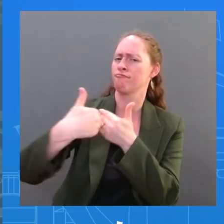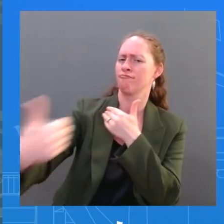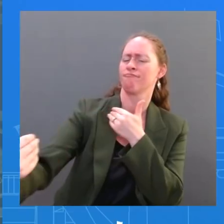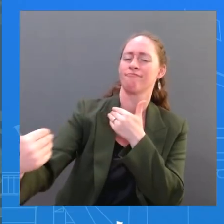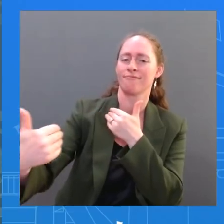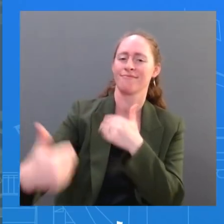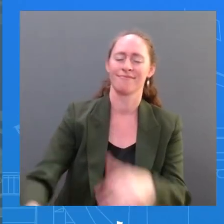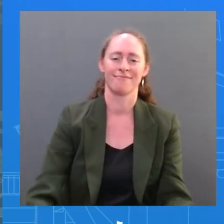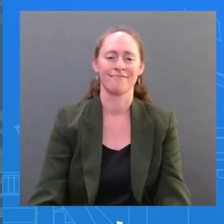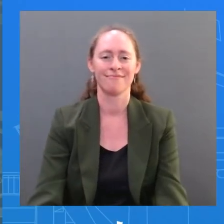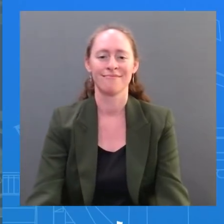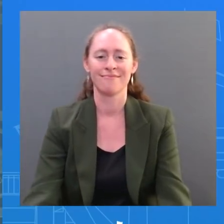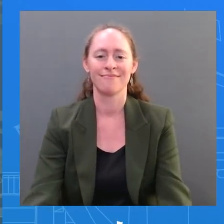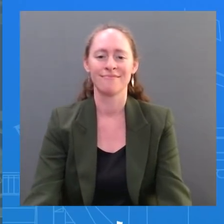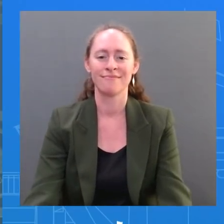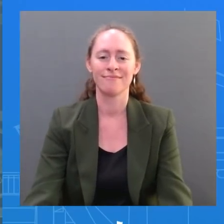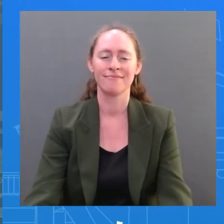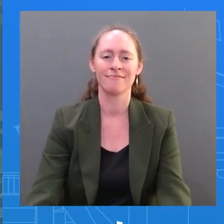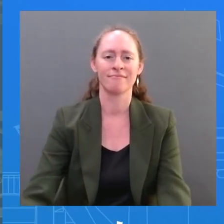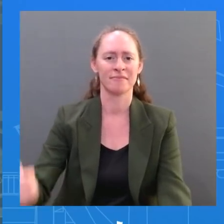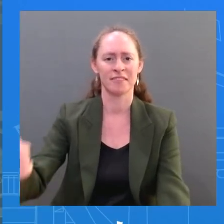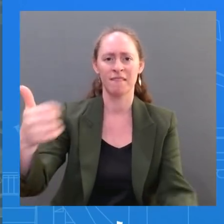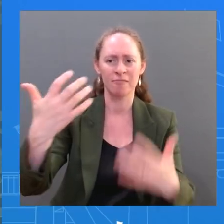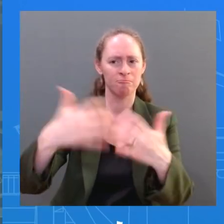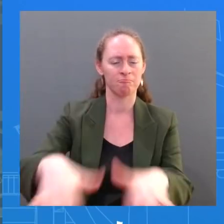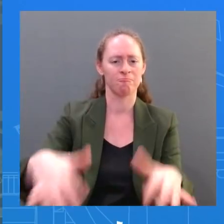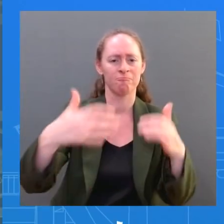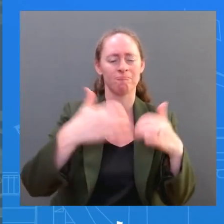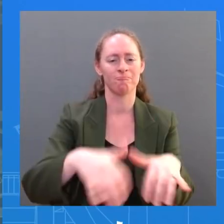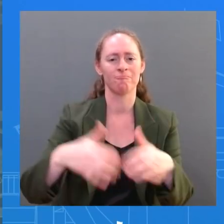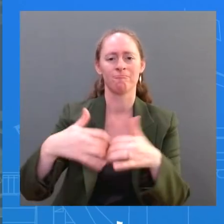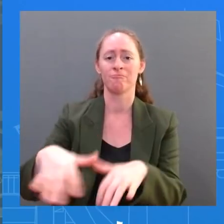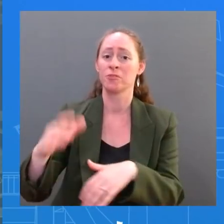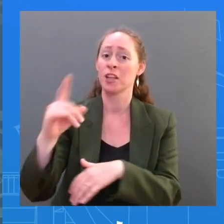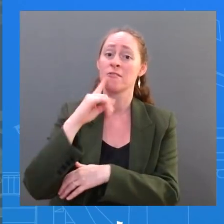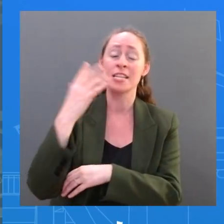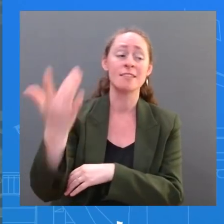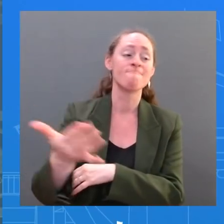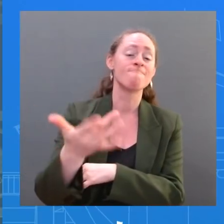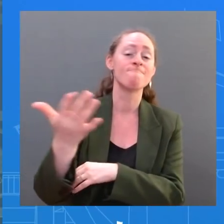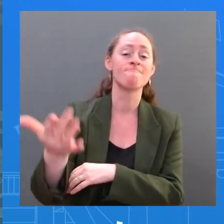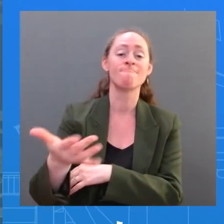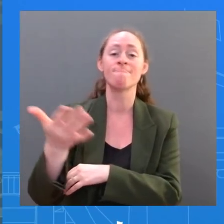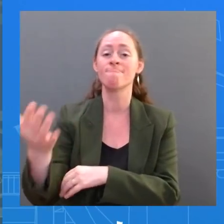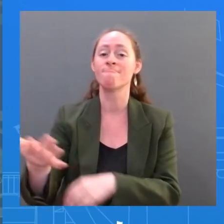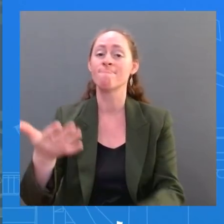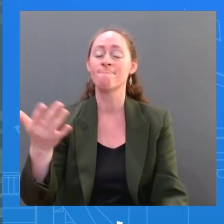And we believe -- as the hearings are going on, we believe it's important for the American people